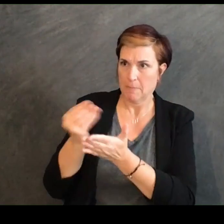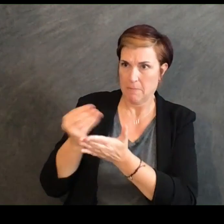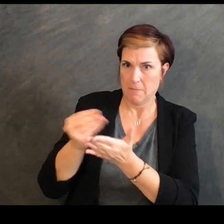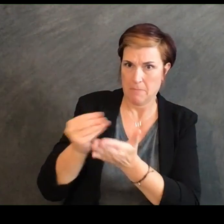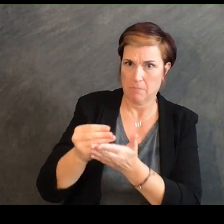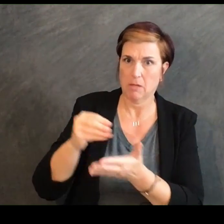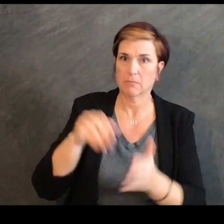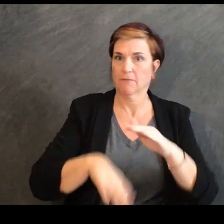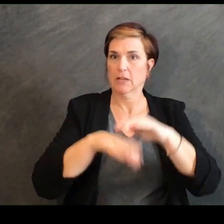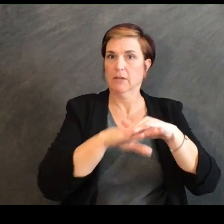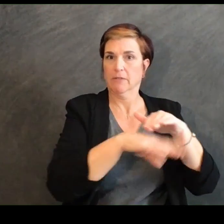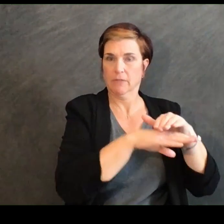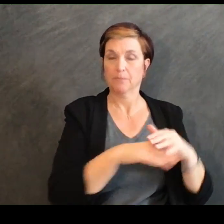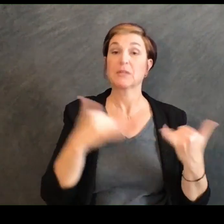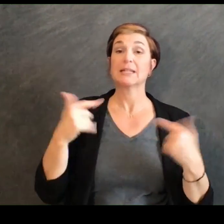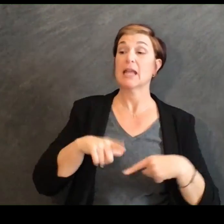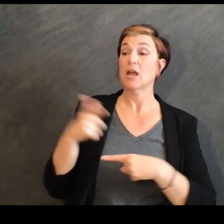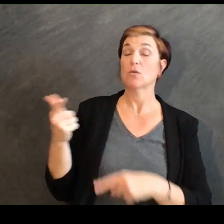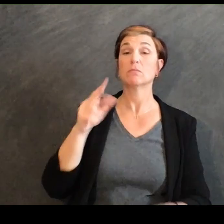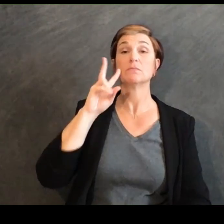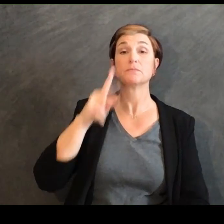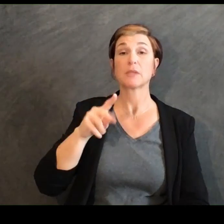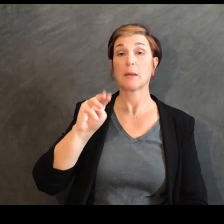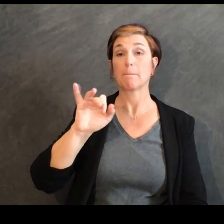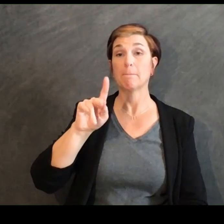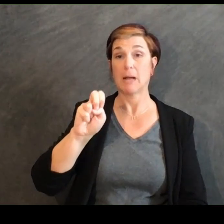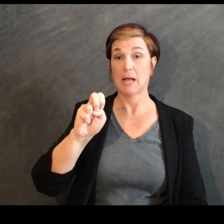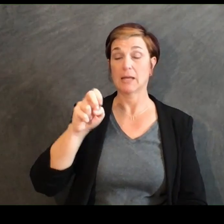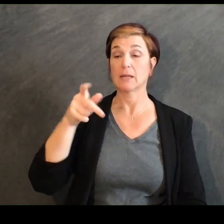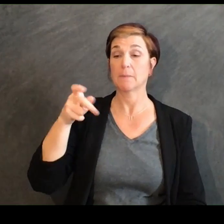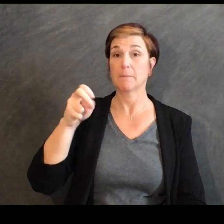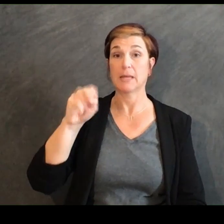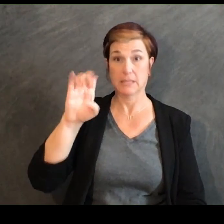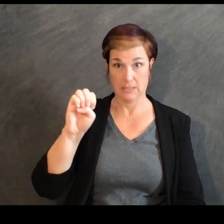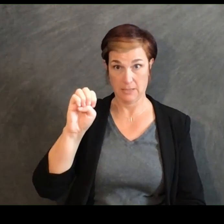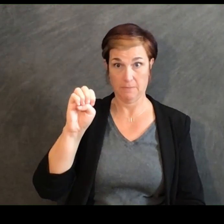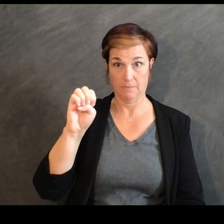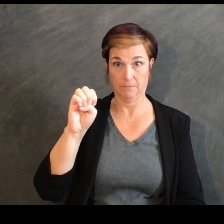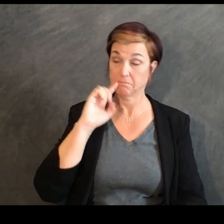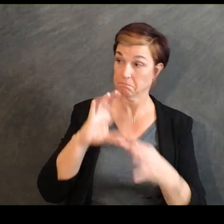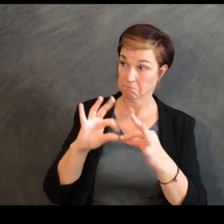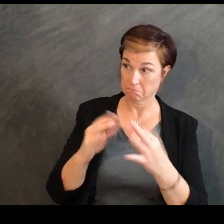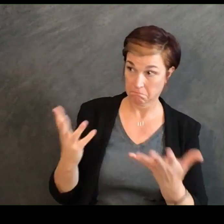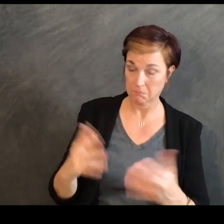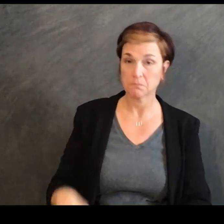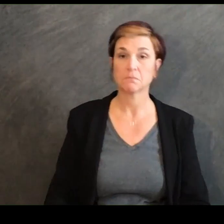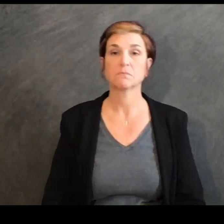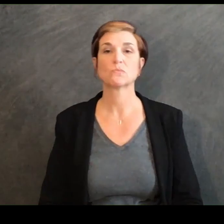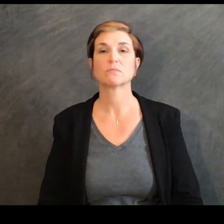Pence to say a few words please BB Thank You mr. president